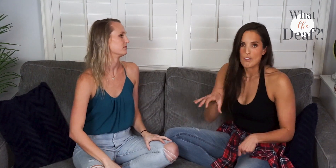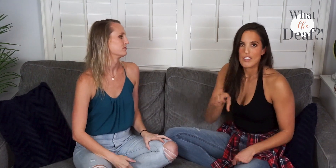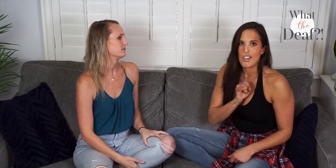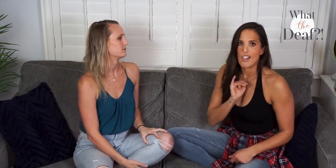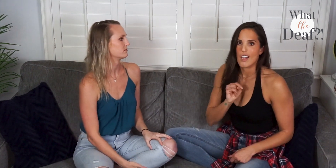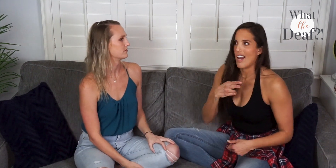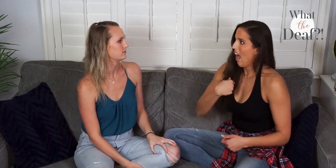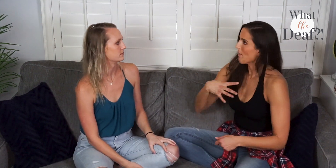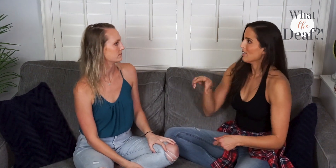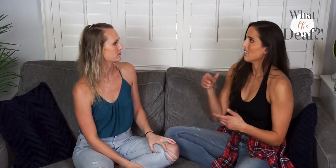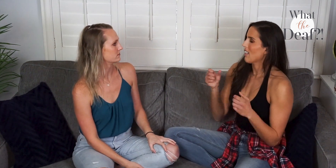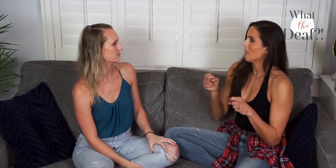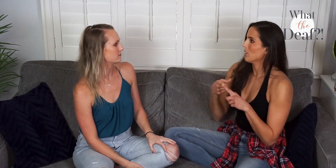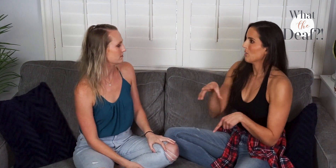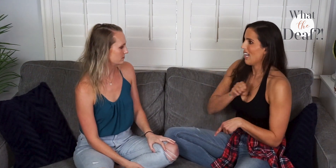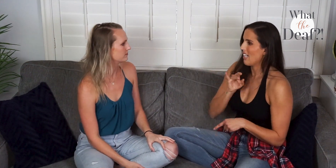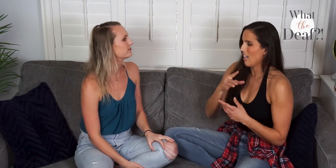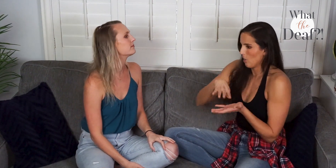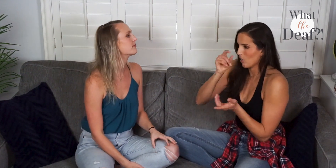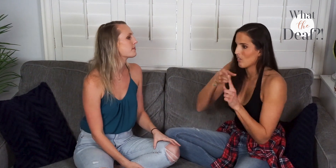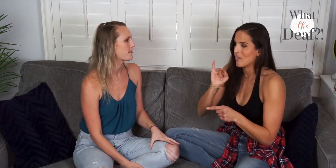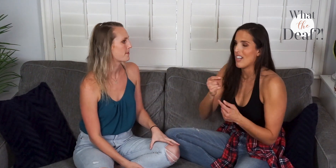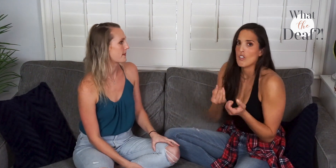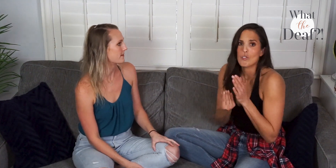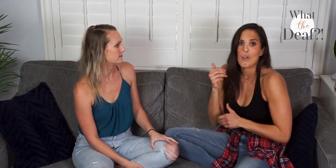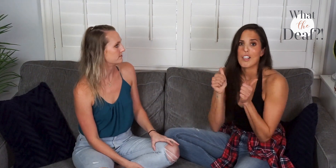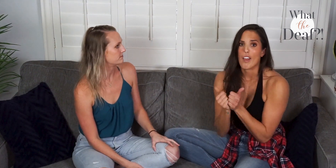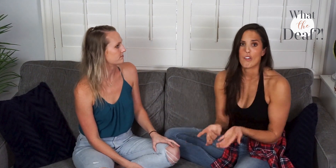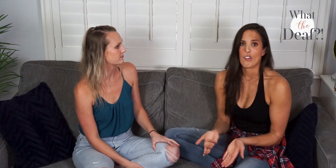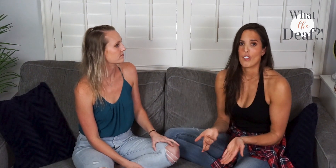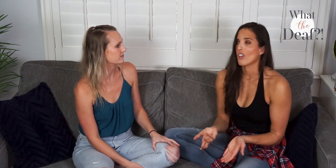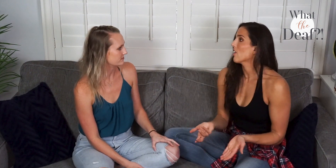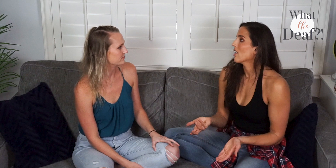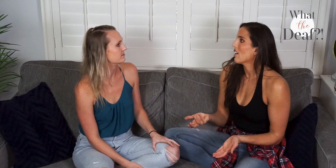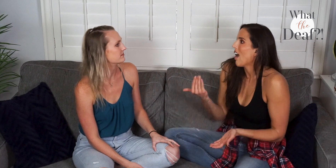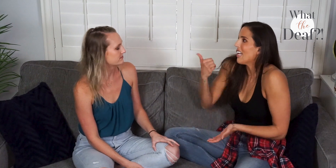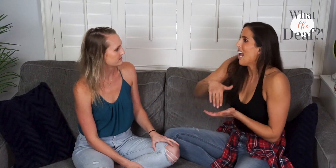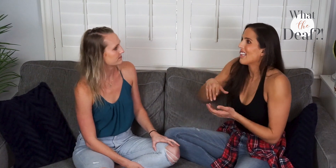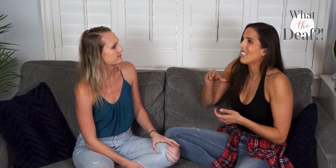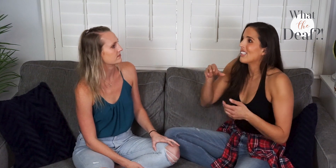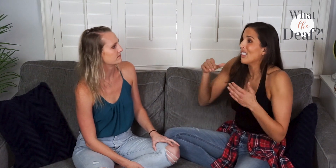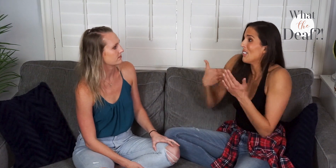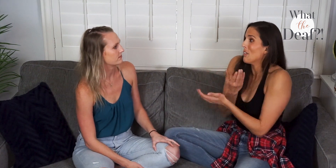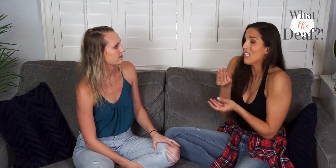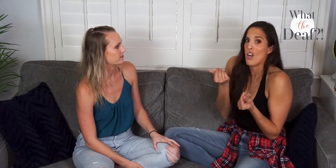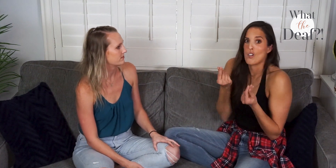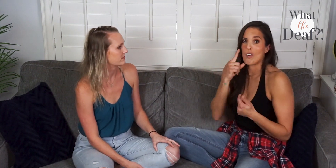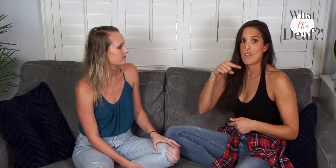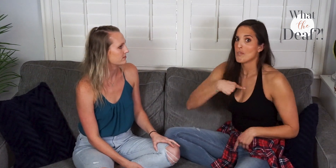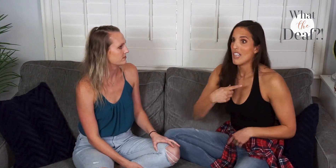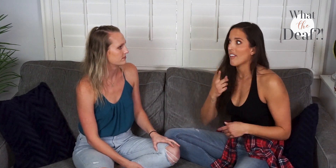He was able to take it and I was able to take it as well and learned from it and grow together. Again, this is new territory for me,